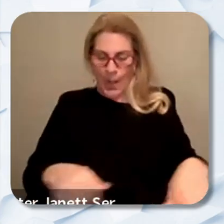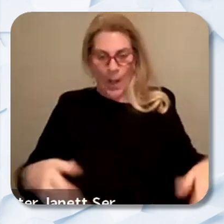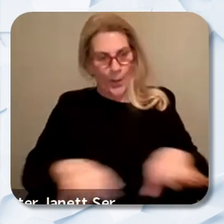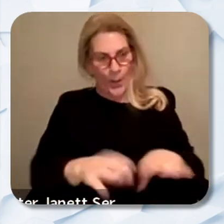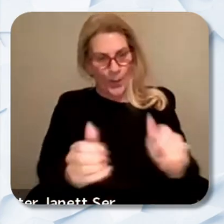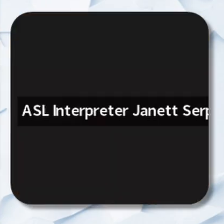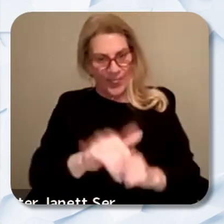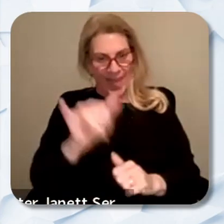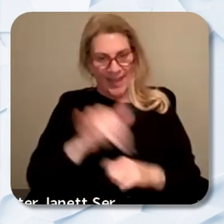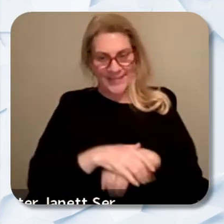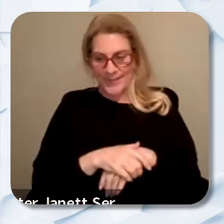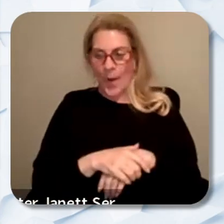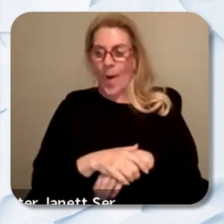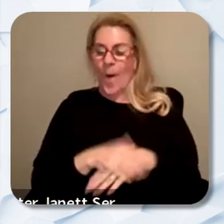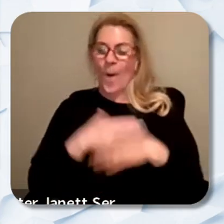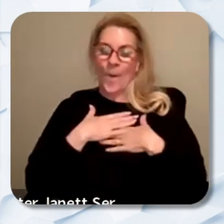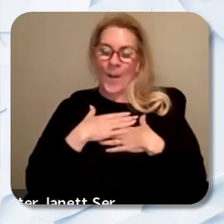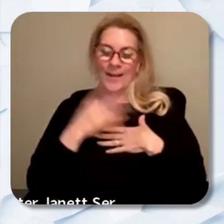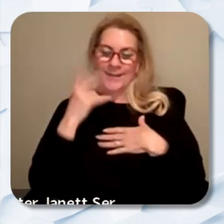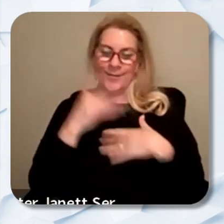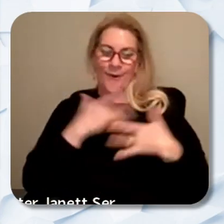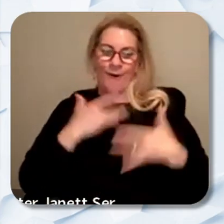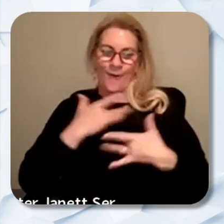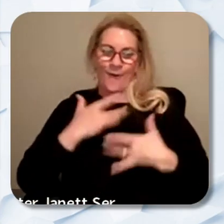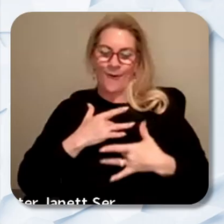Jade Meihl: Awesome. Seeing a lot of hearts being sent your guys' way. So my number one